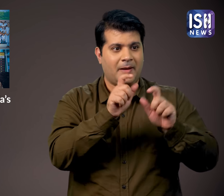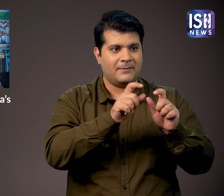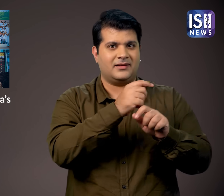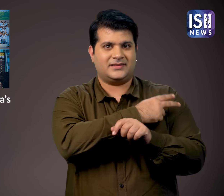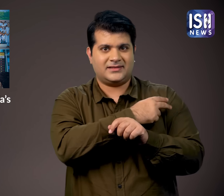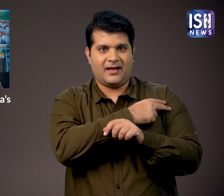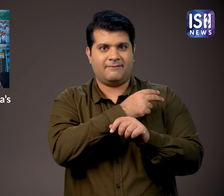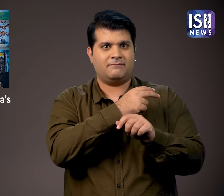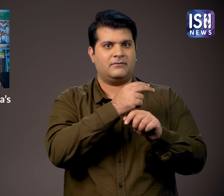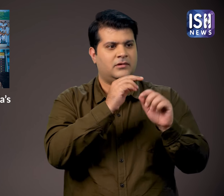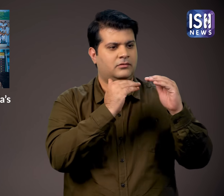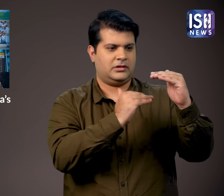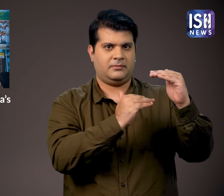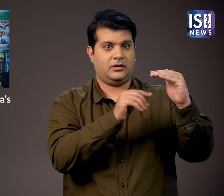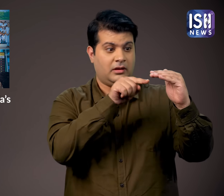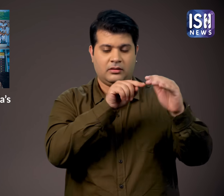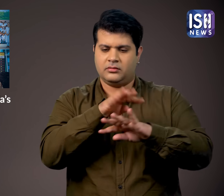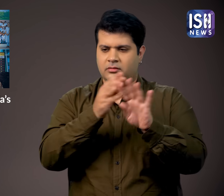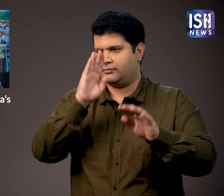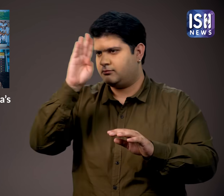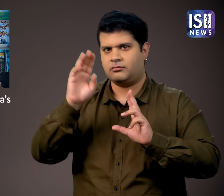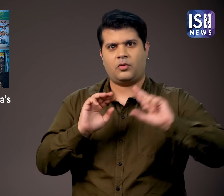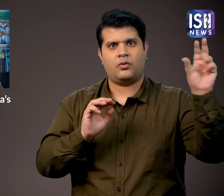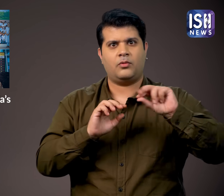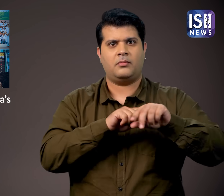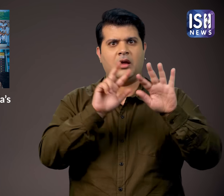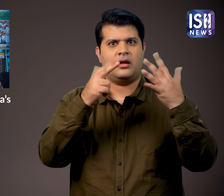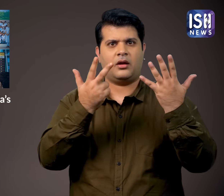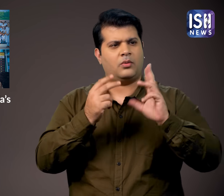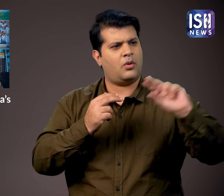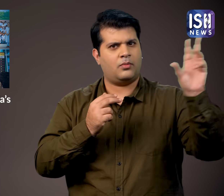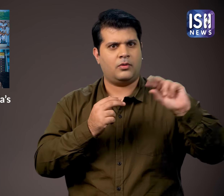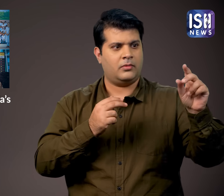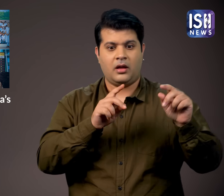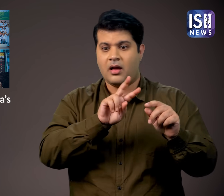Under these rules, pilots follow fixed duty hours and leave on time.